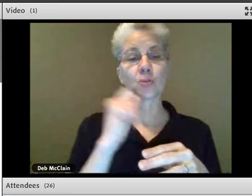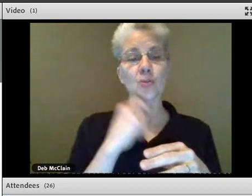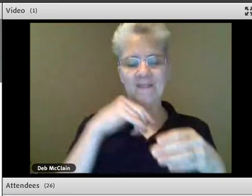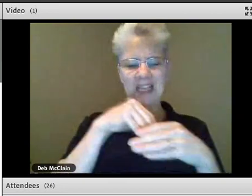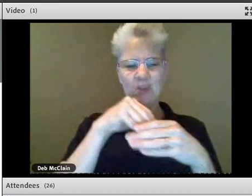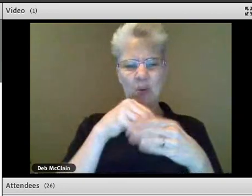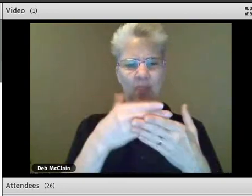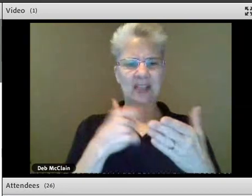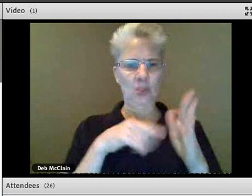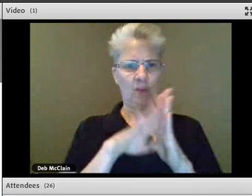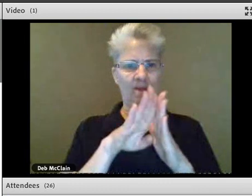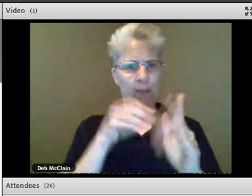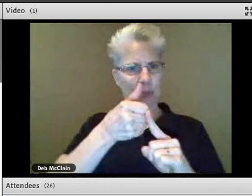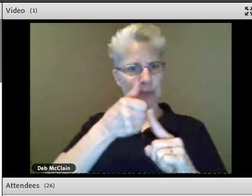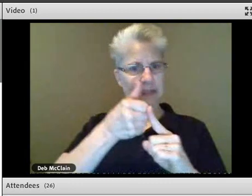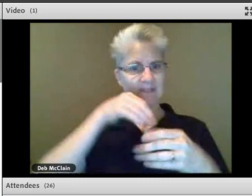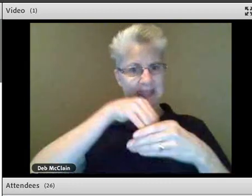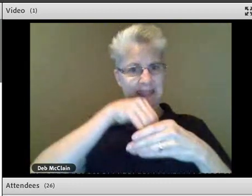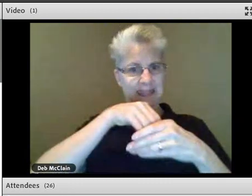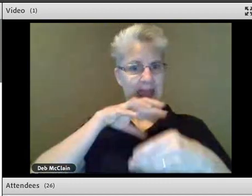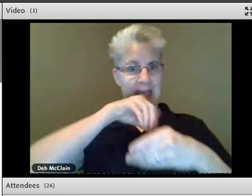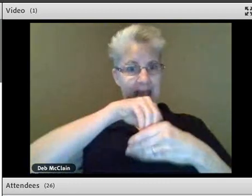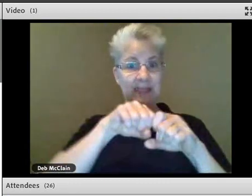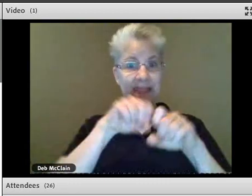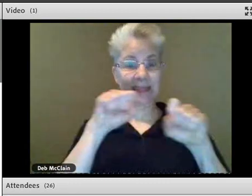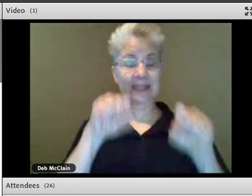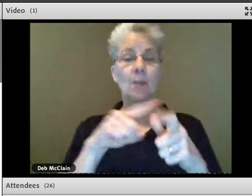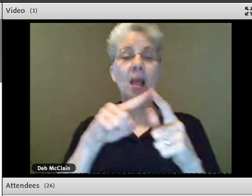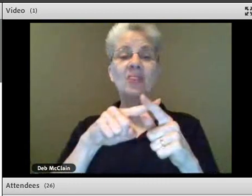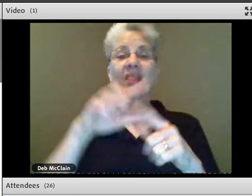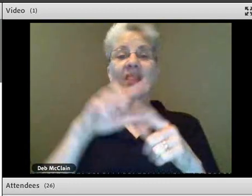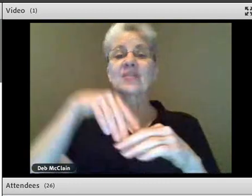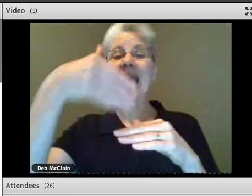so stuff you develop that's inside the system, and then there's external content references,